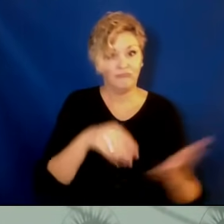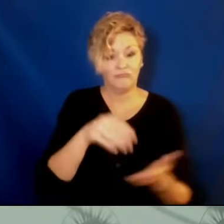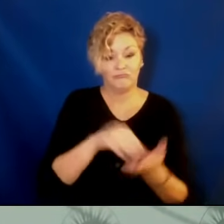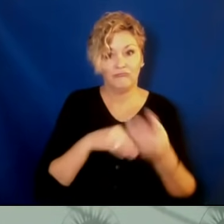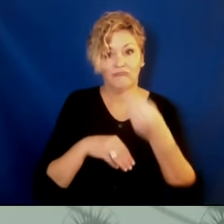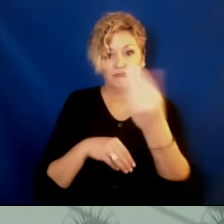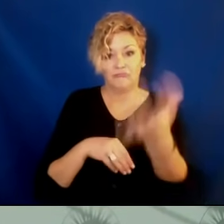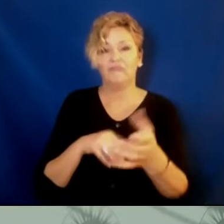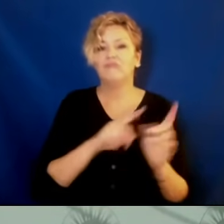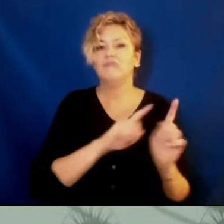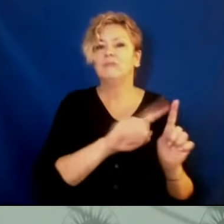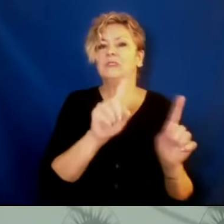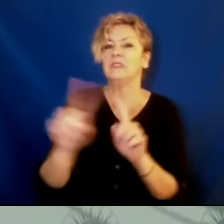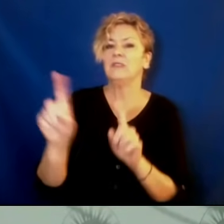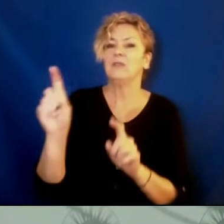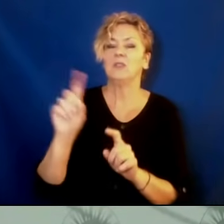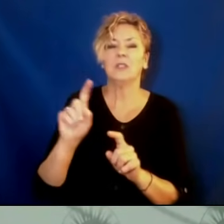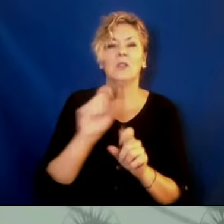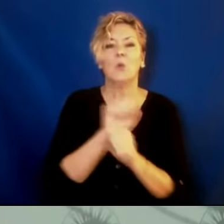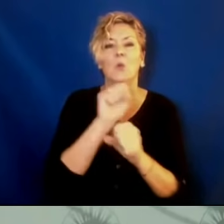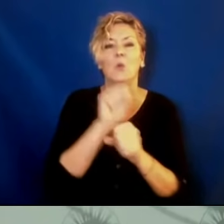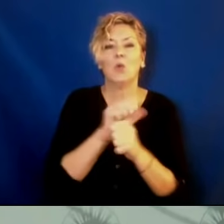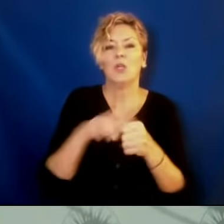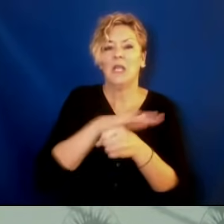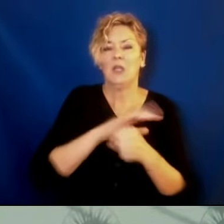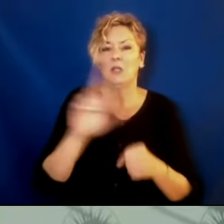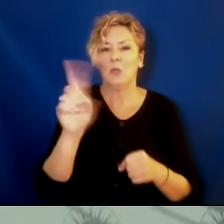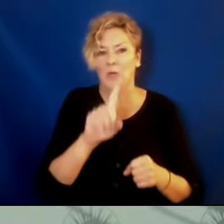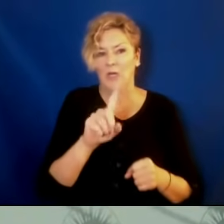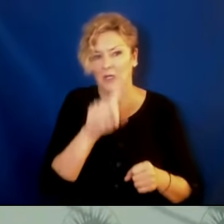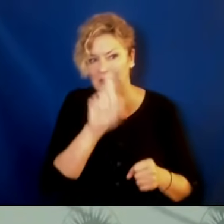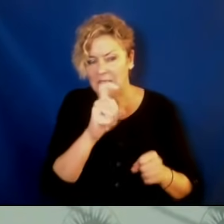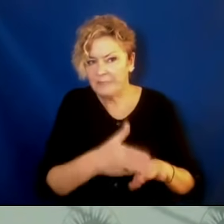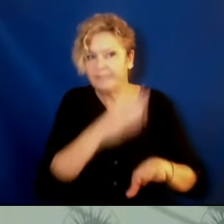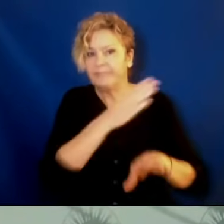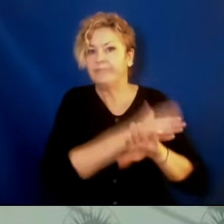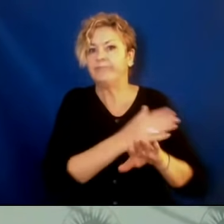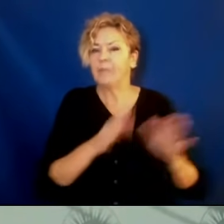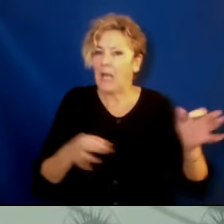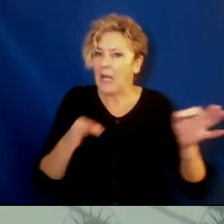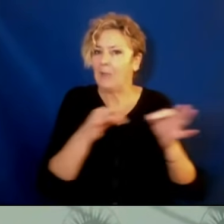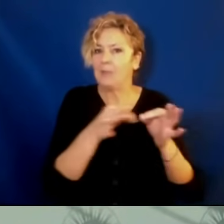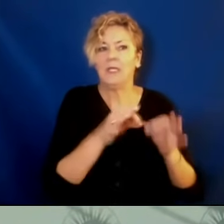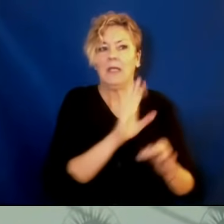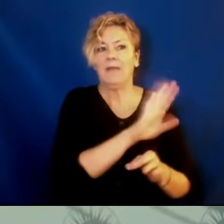I wanted to note that work safe BC, not just health system, has been doing significant work.